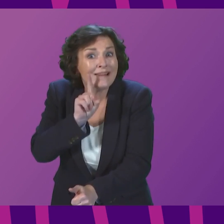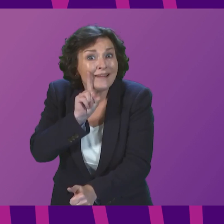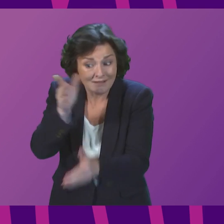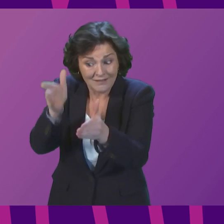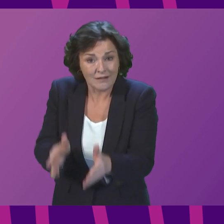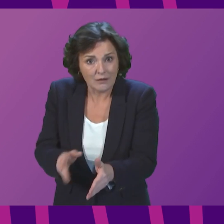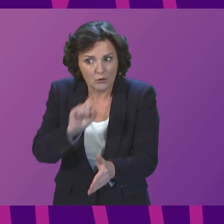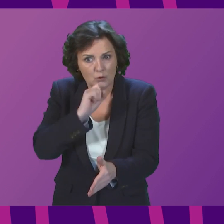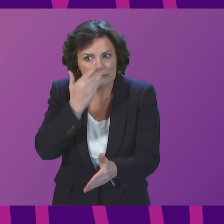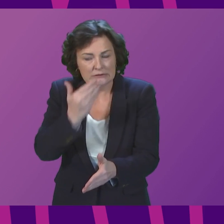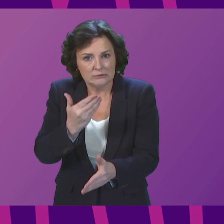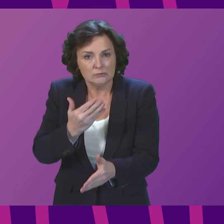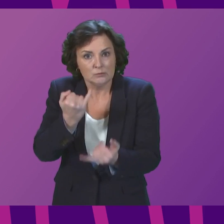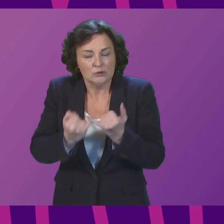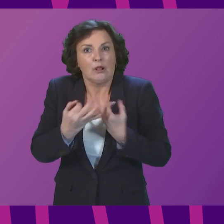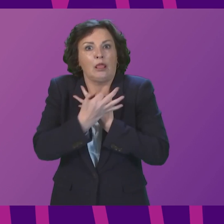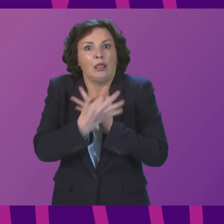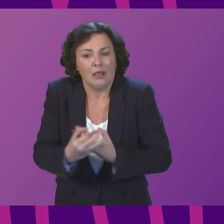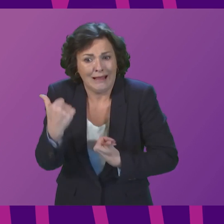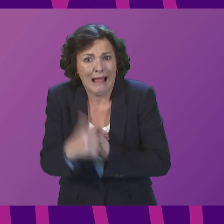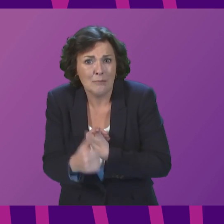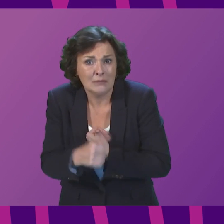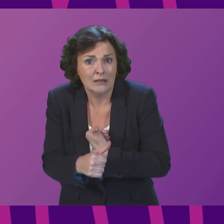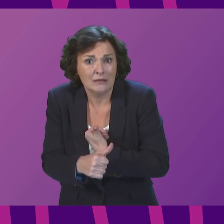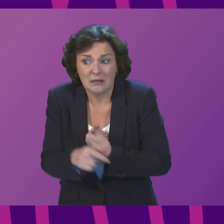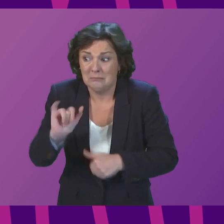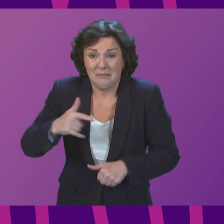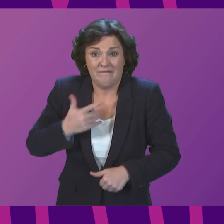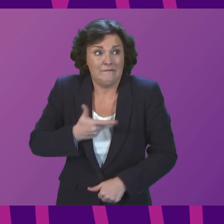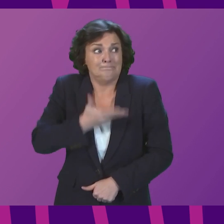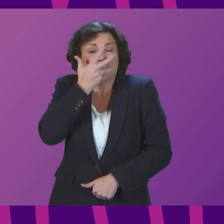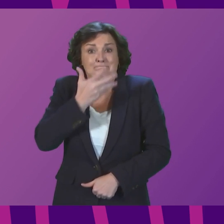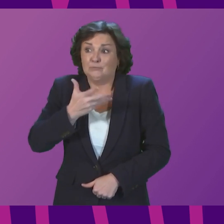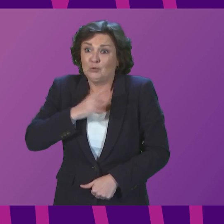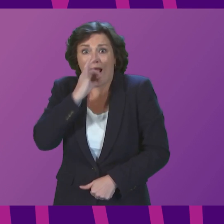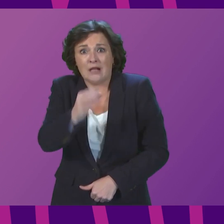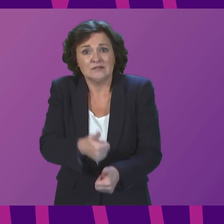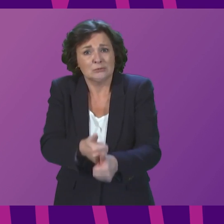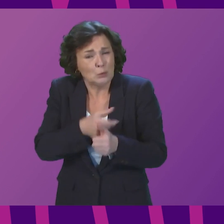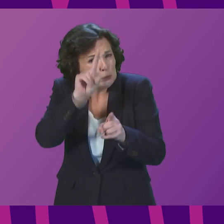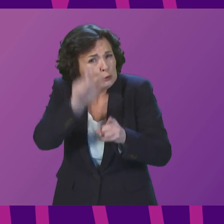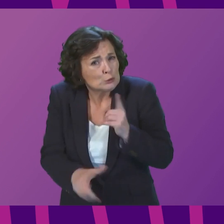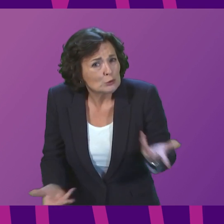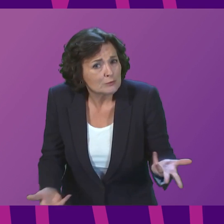gambling, which can prevent them from seeking the urgent support that they require?